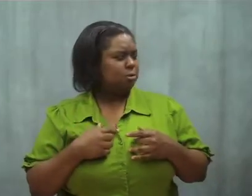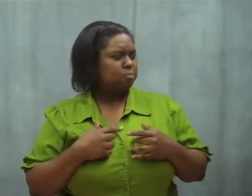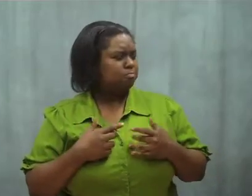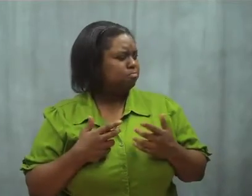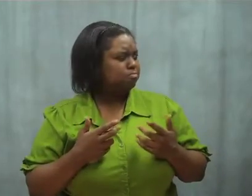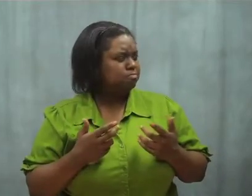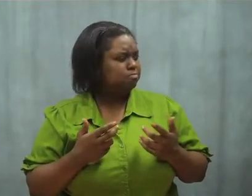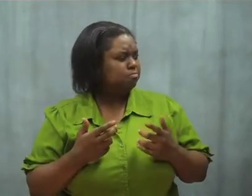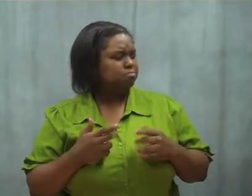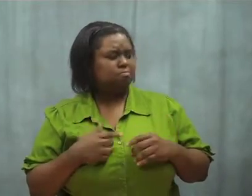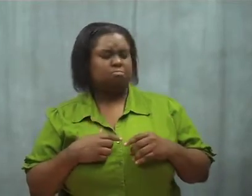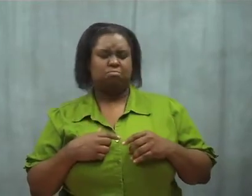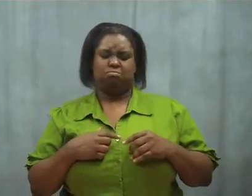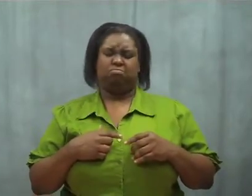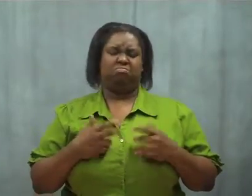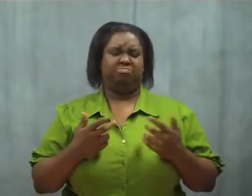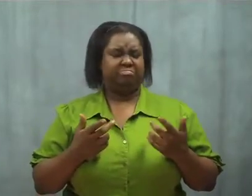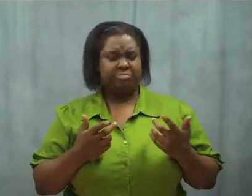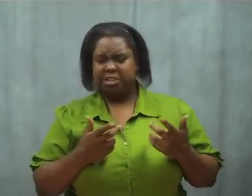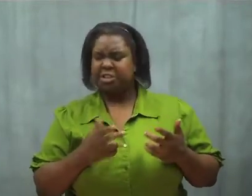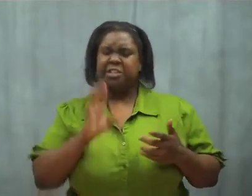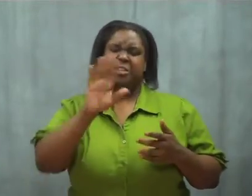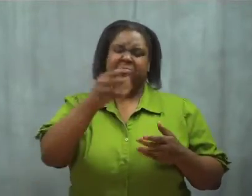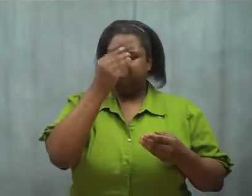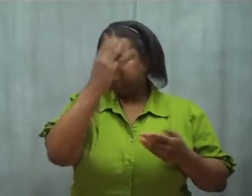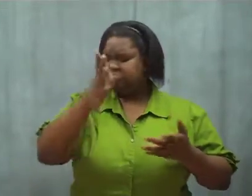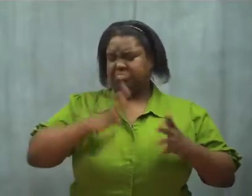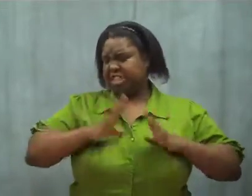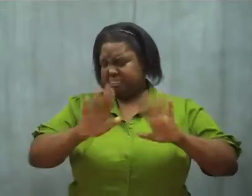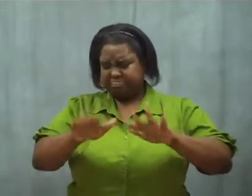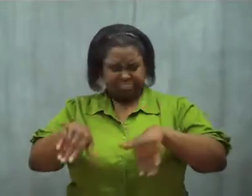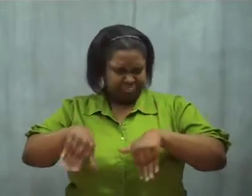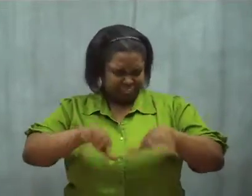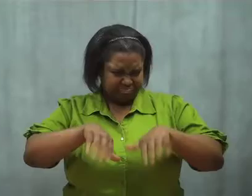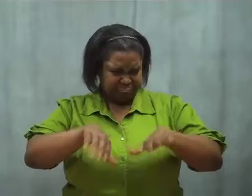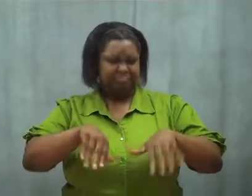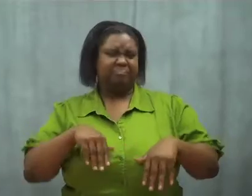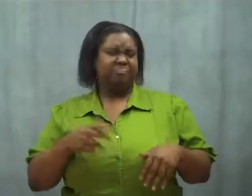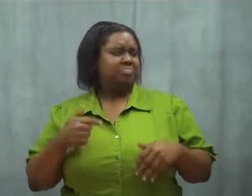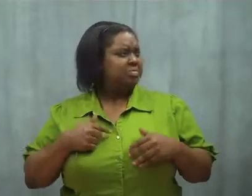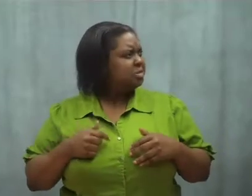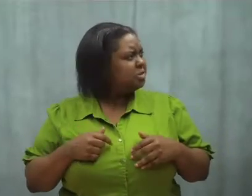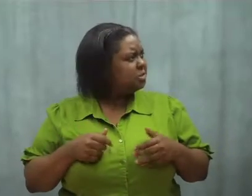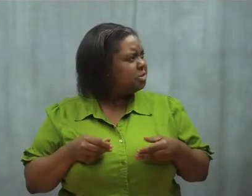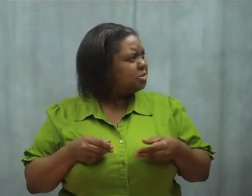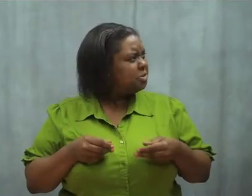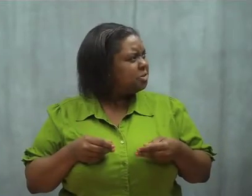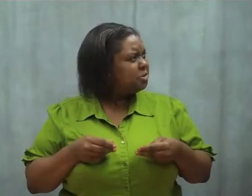I didn't know what to say, but she told us it was all fine, we could go.